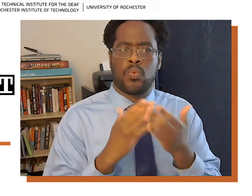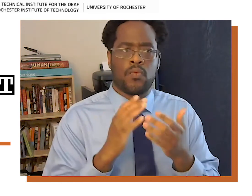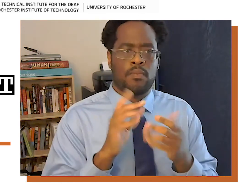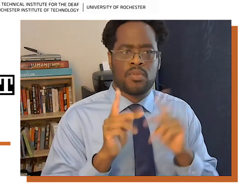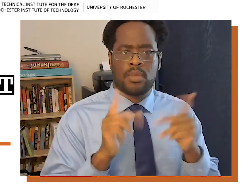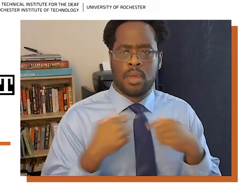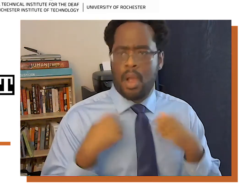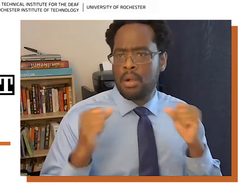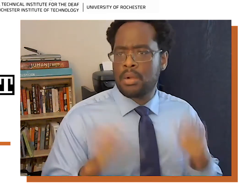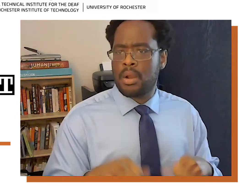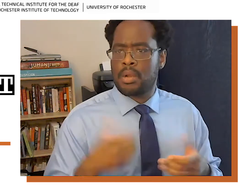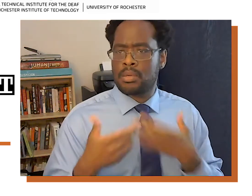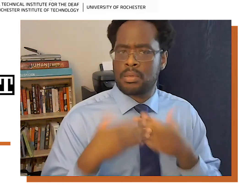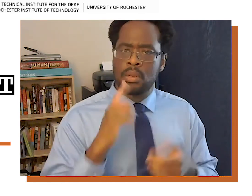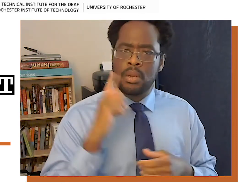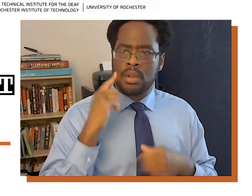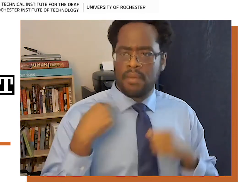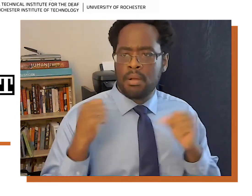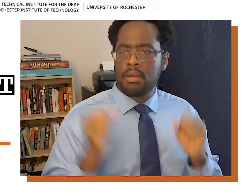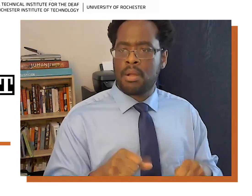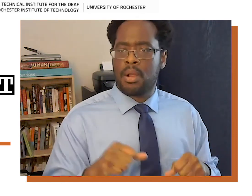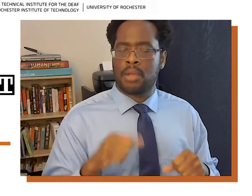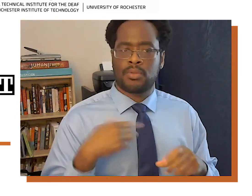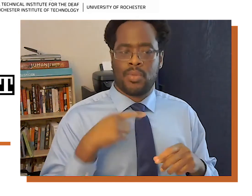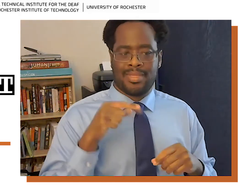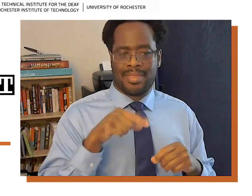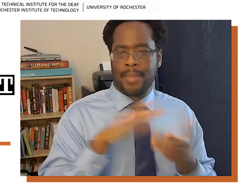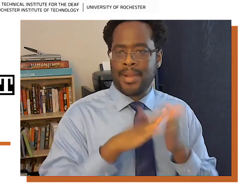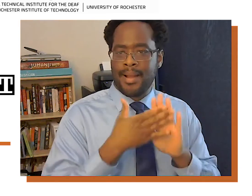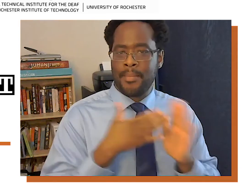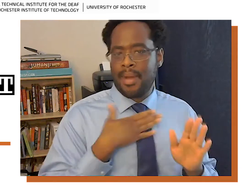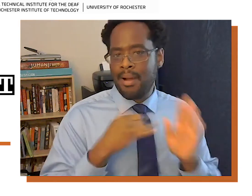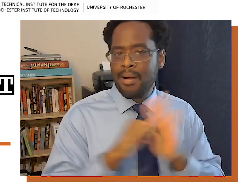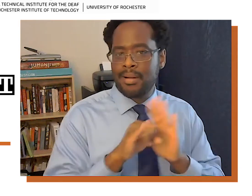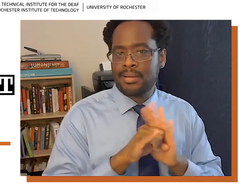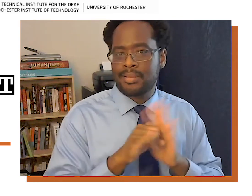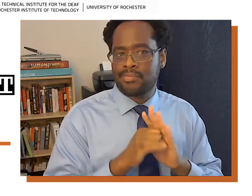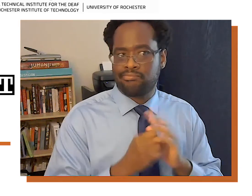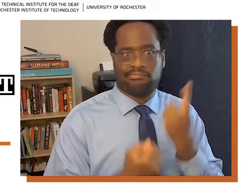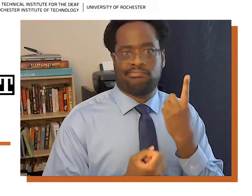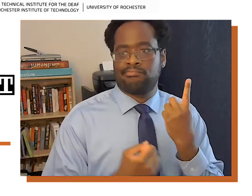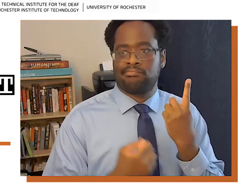I didn't feel like I had to prove to people, really, that I was Deaf and that I could do it,